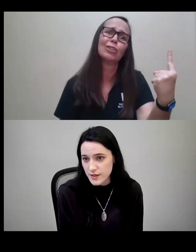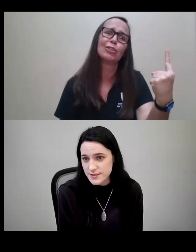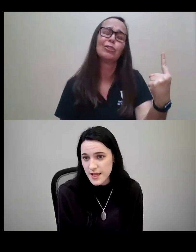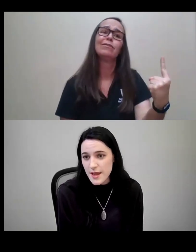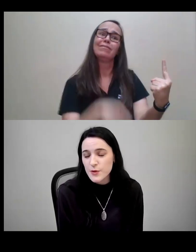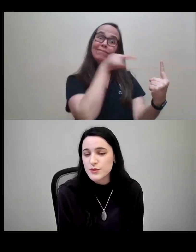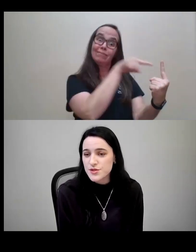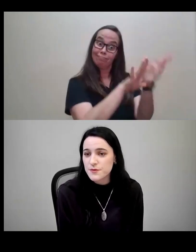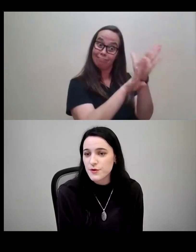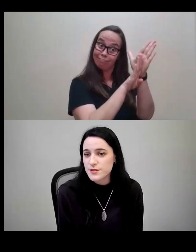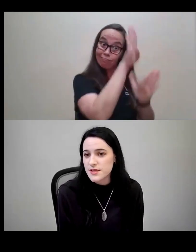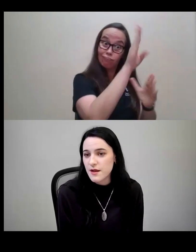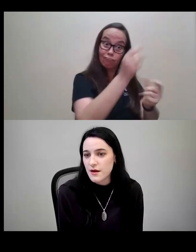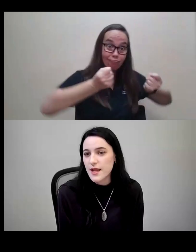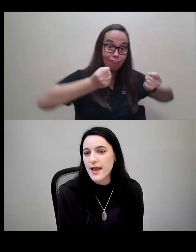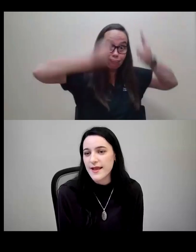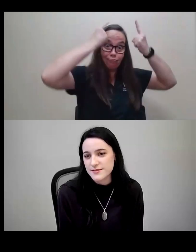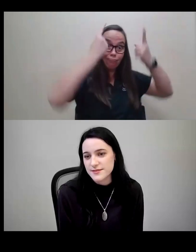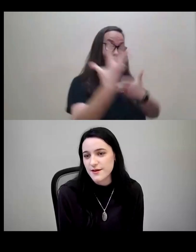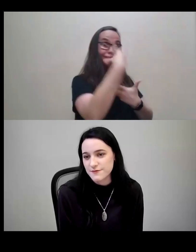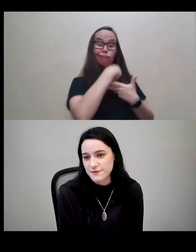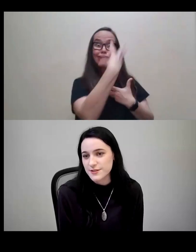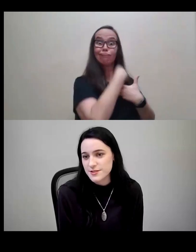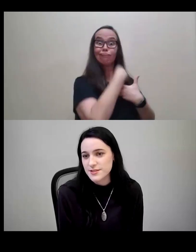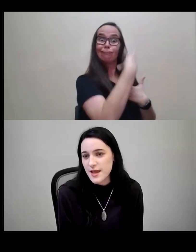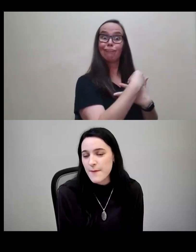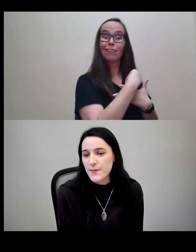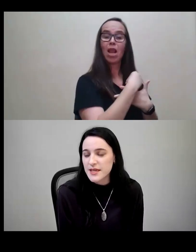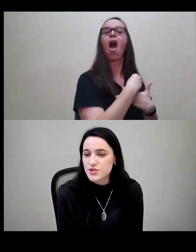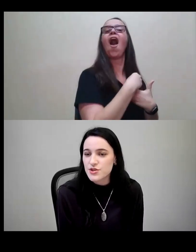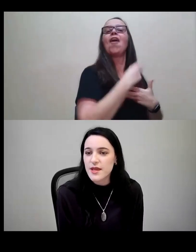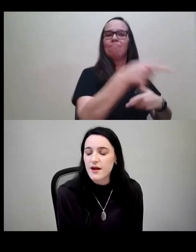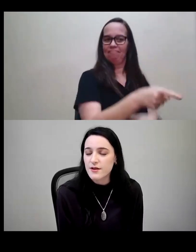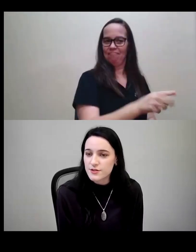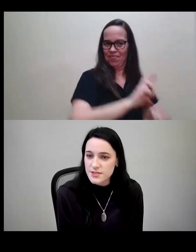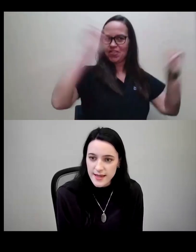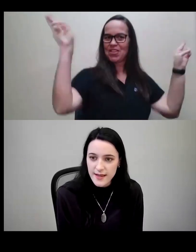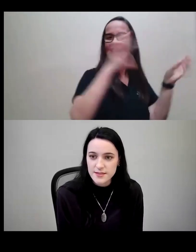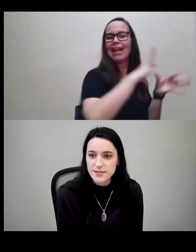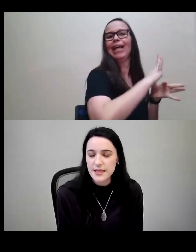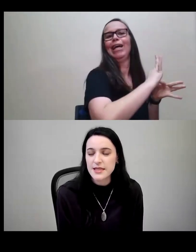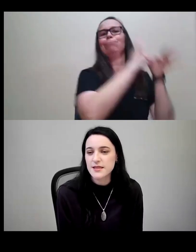of course, but we should be focusing on ASL first, making sure they understand